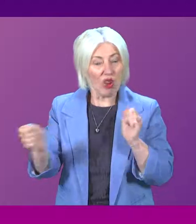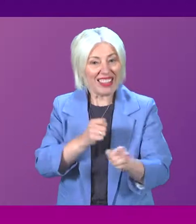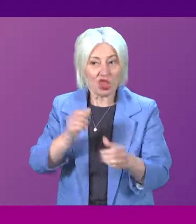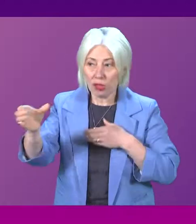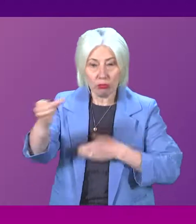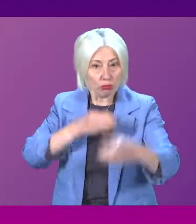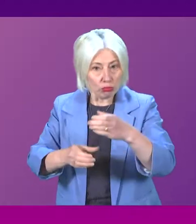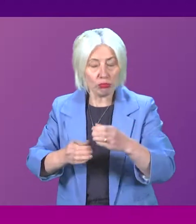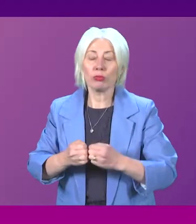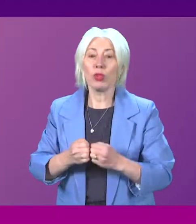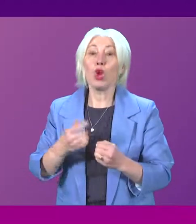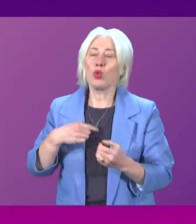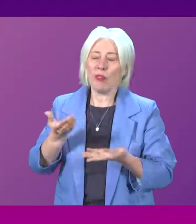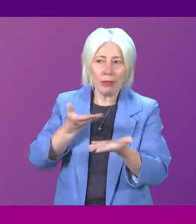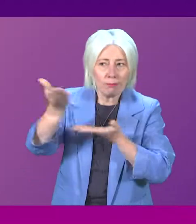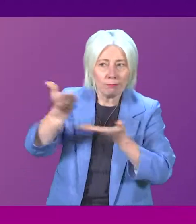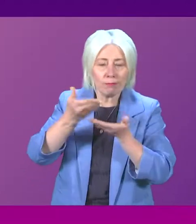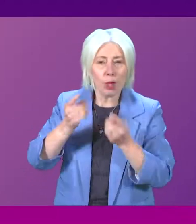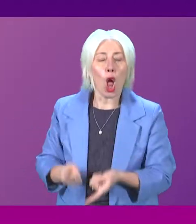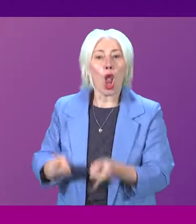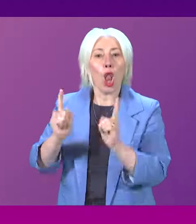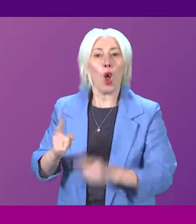To that end, I have liaised with the Lord President regarding the appointment of a new